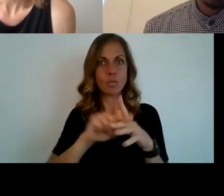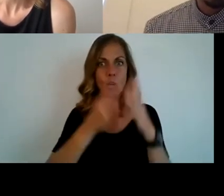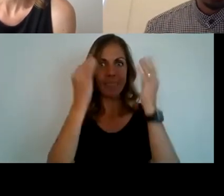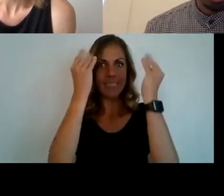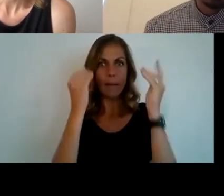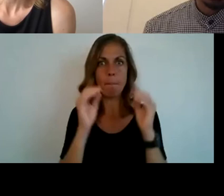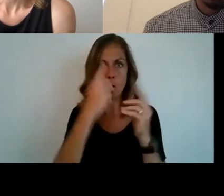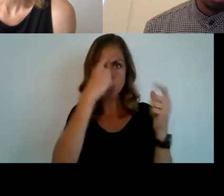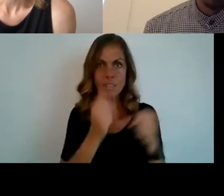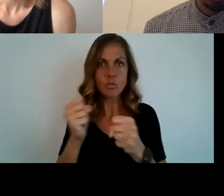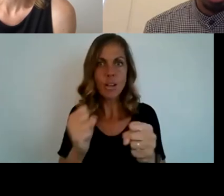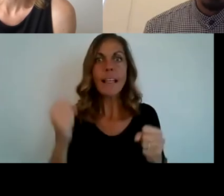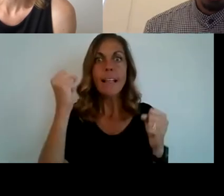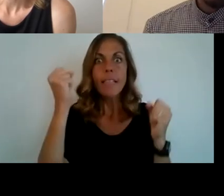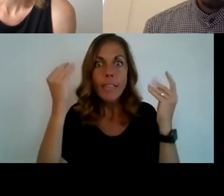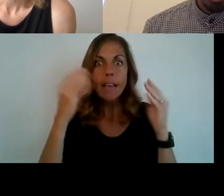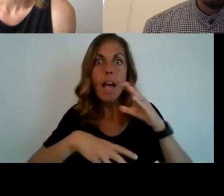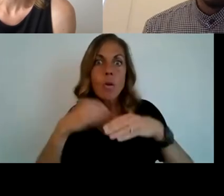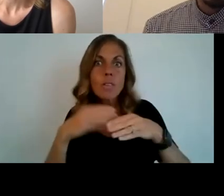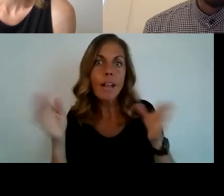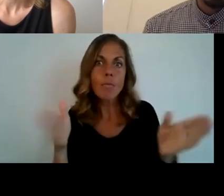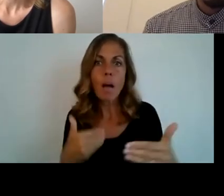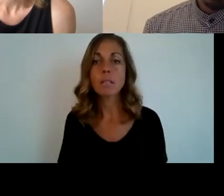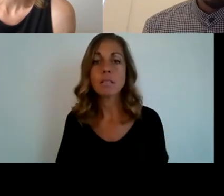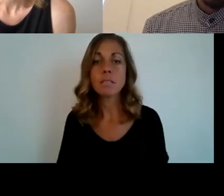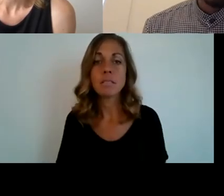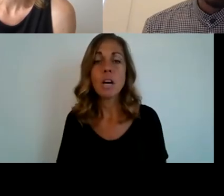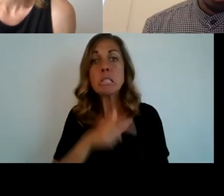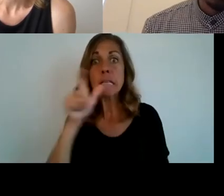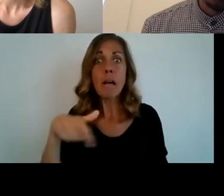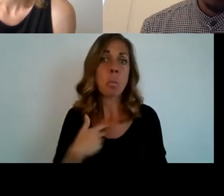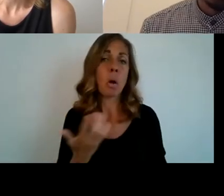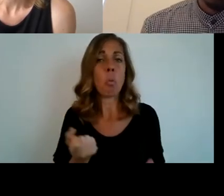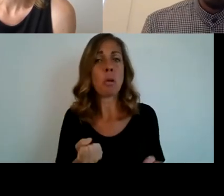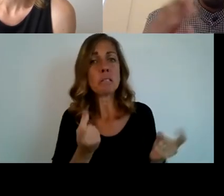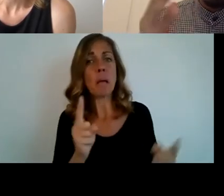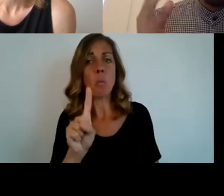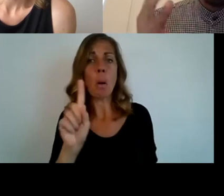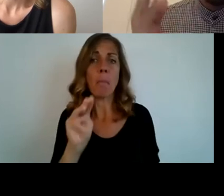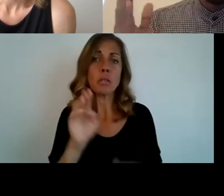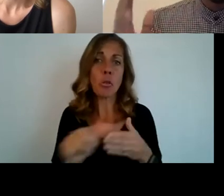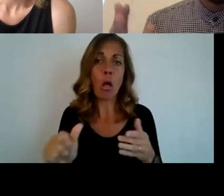outside of the box. Doesn't have to be we spend a million dollars on huge global events